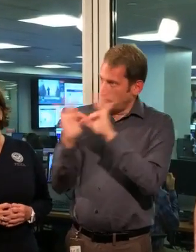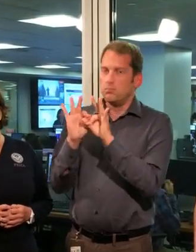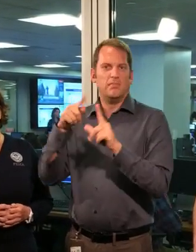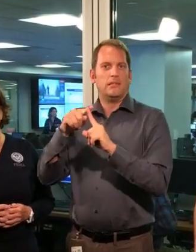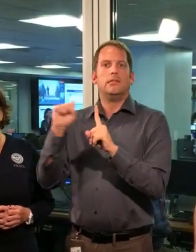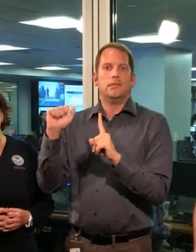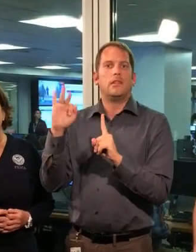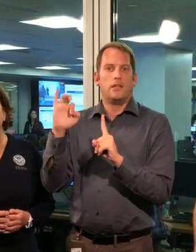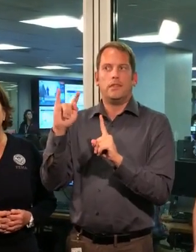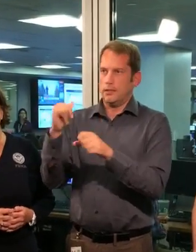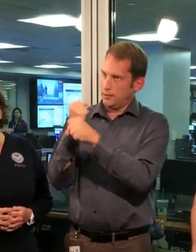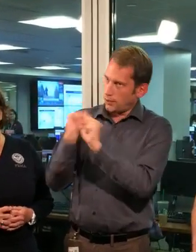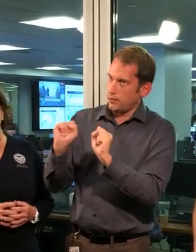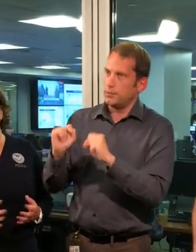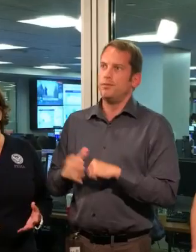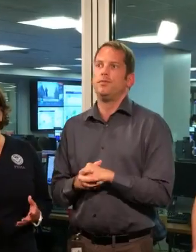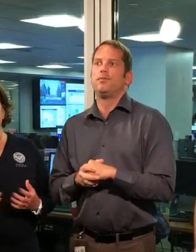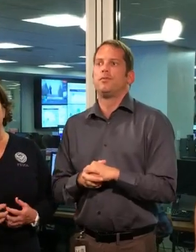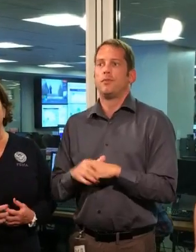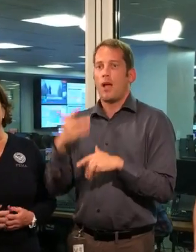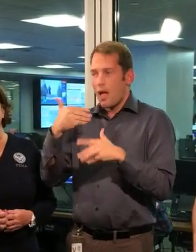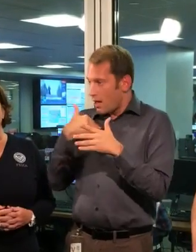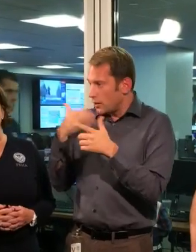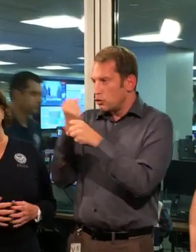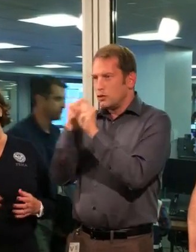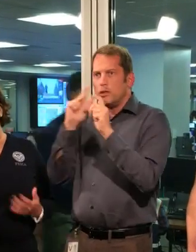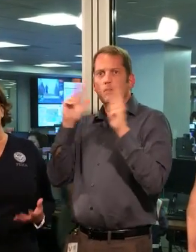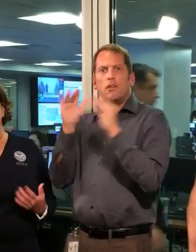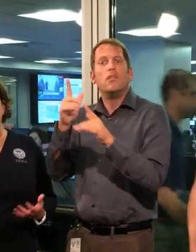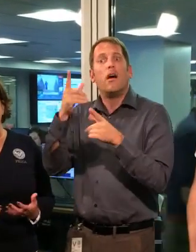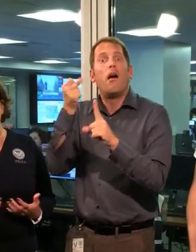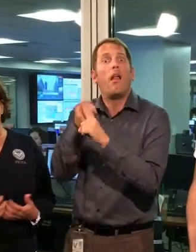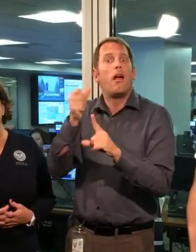flash floods, we need to make sure that people do not drive into it, that they evacuate their